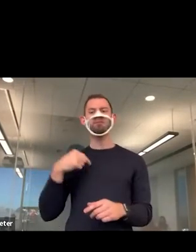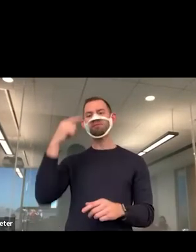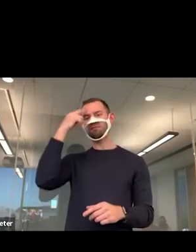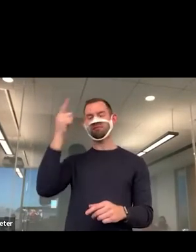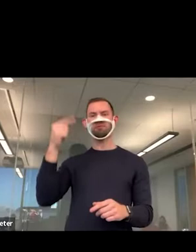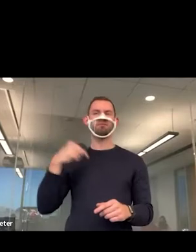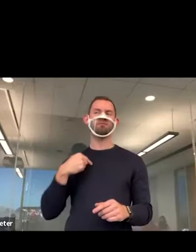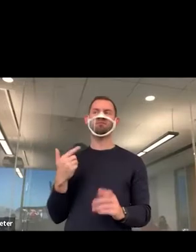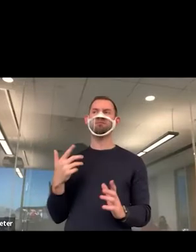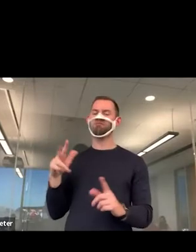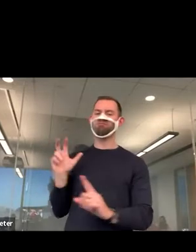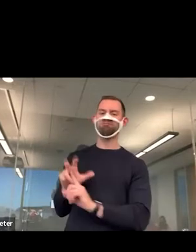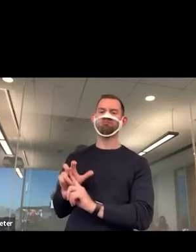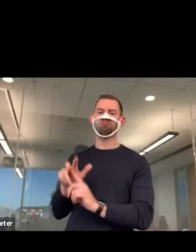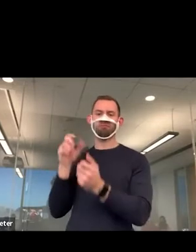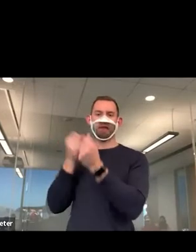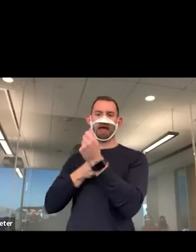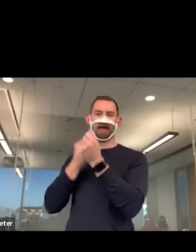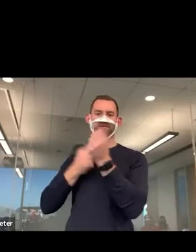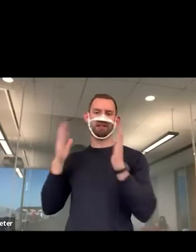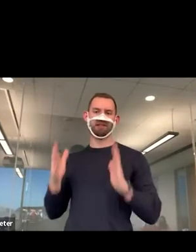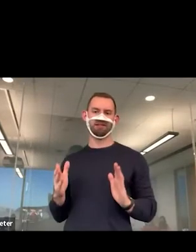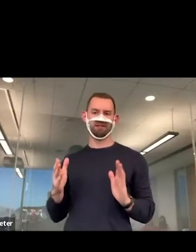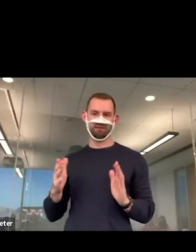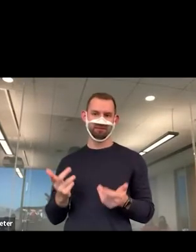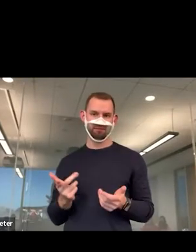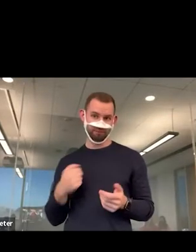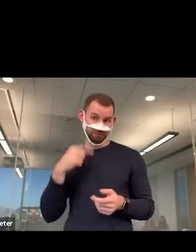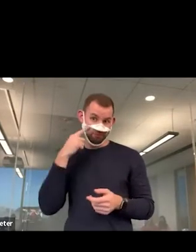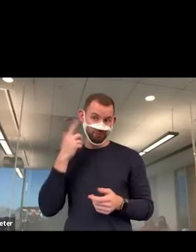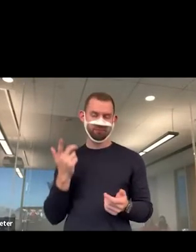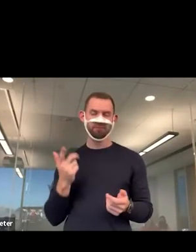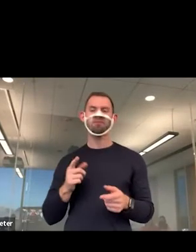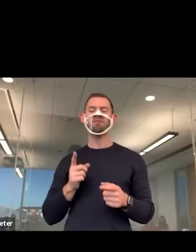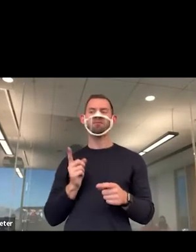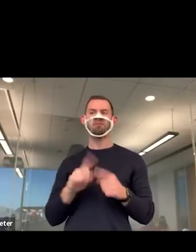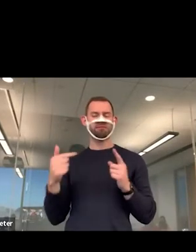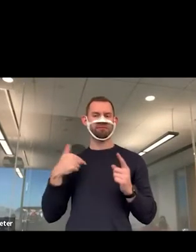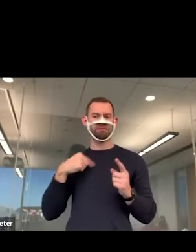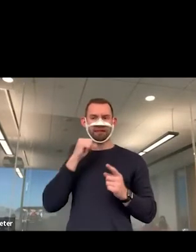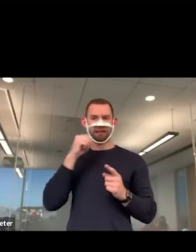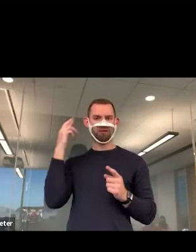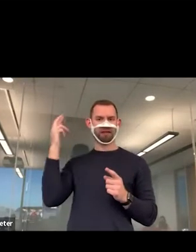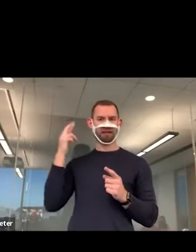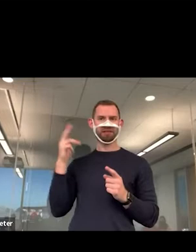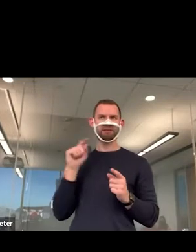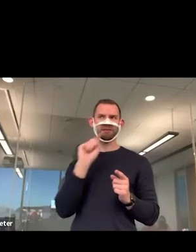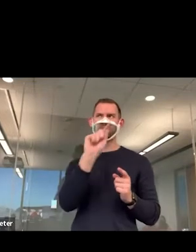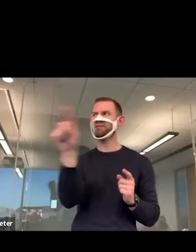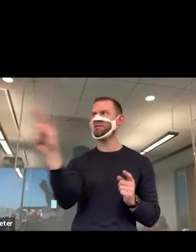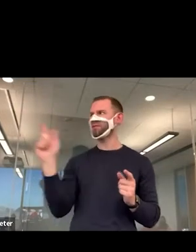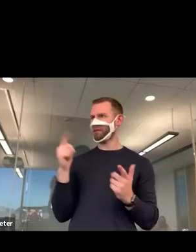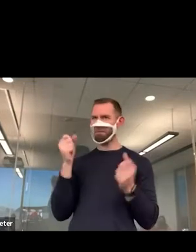advocate in the world and what i didn't know is that everybody else did know about disability law